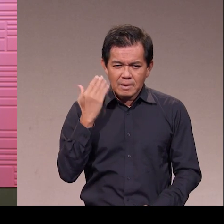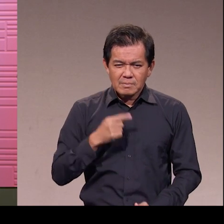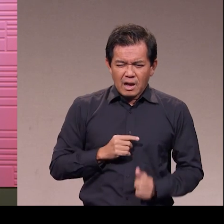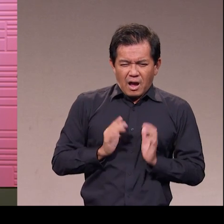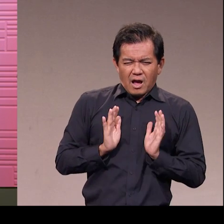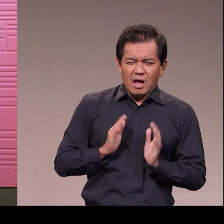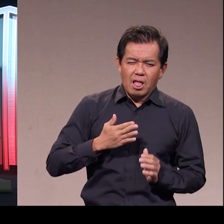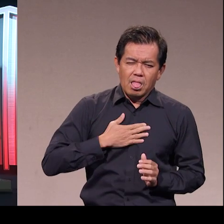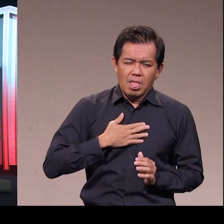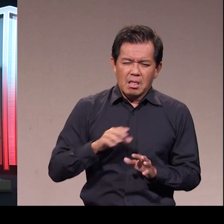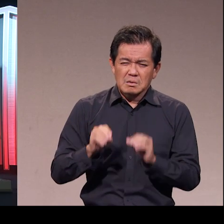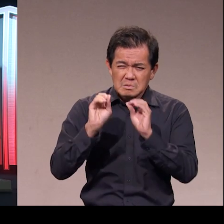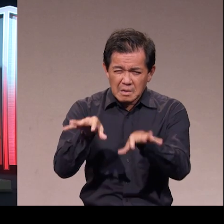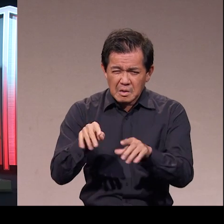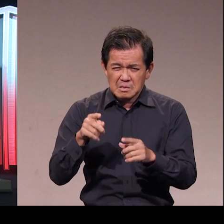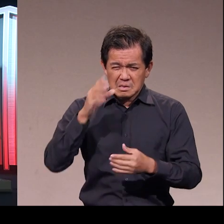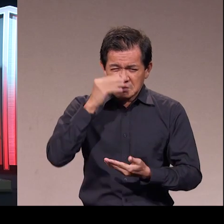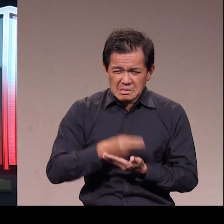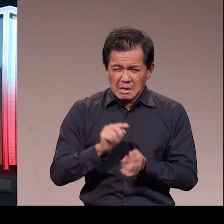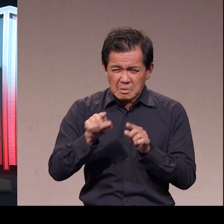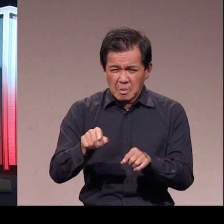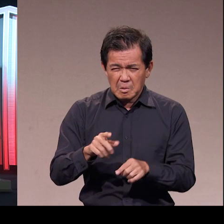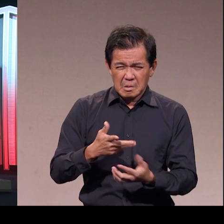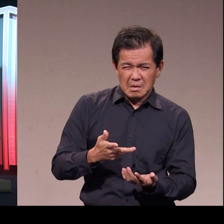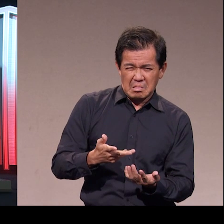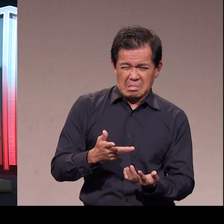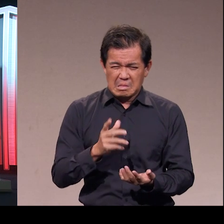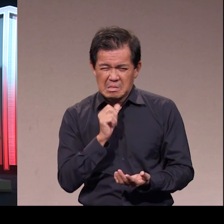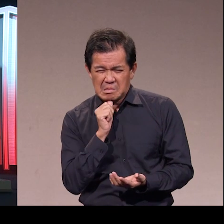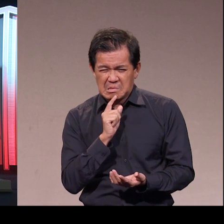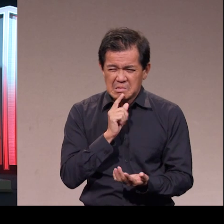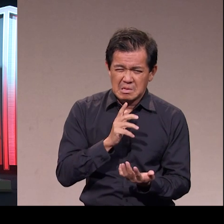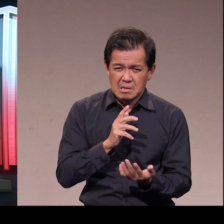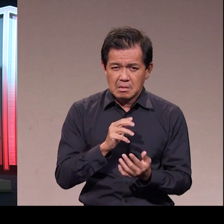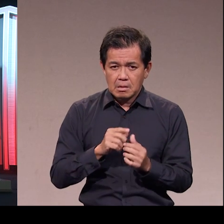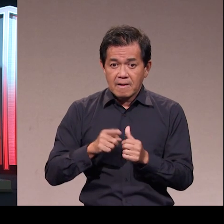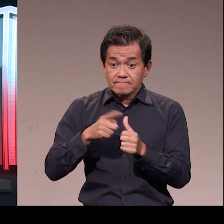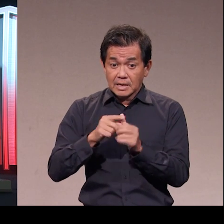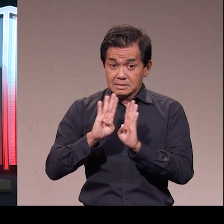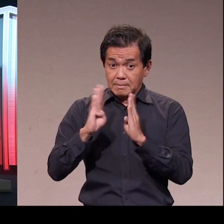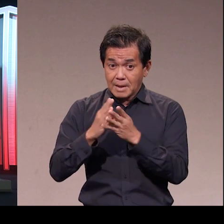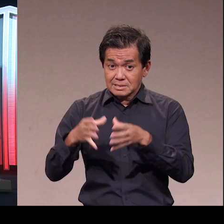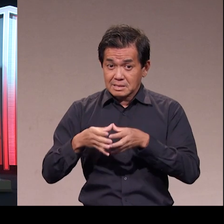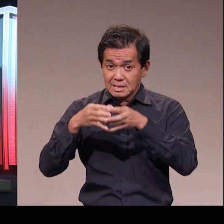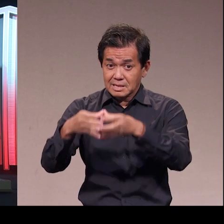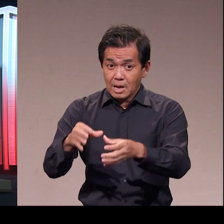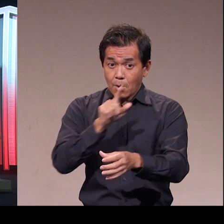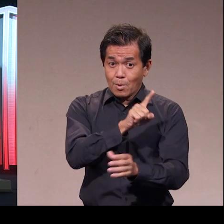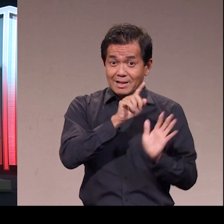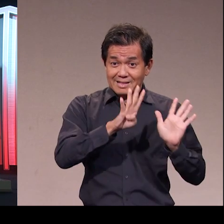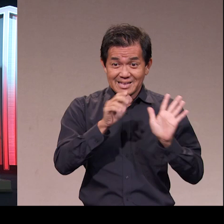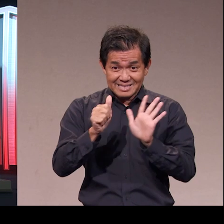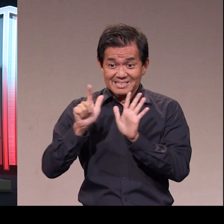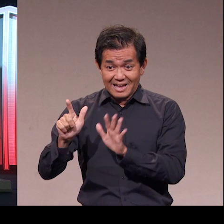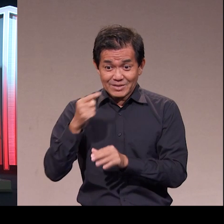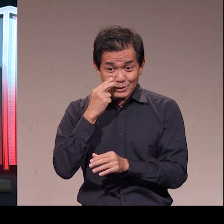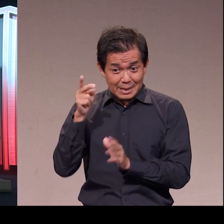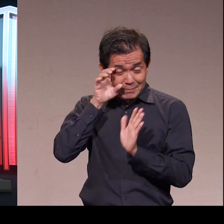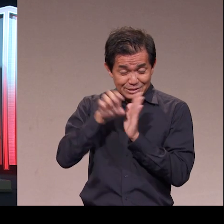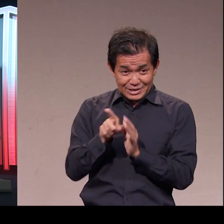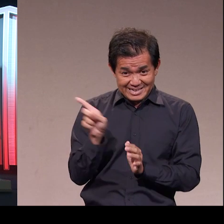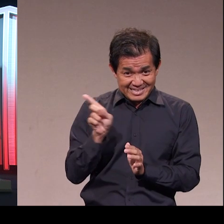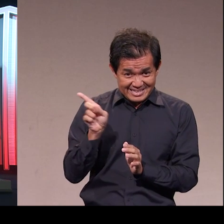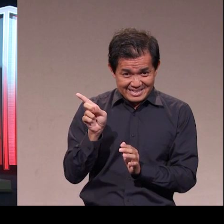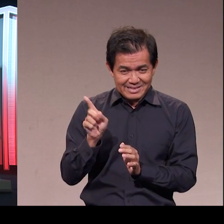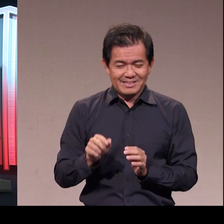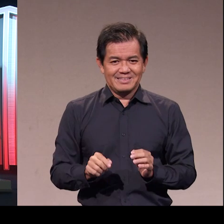This was a batch of recruits in 1967. They were the first batch.